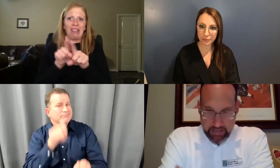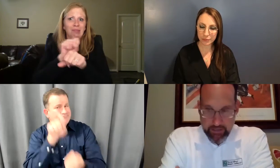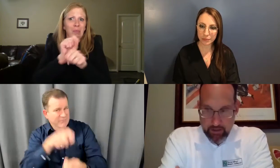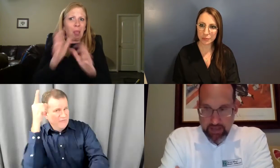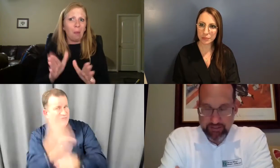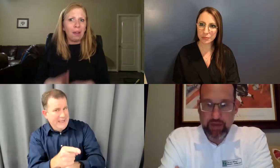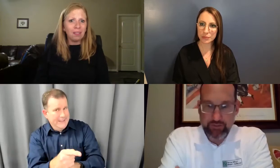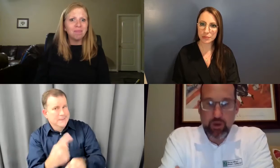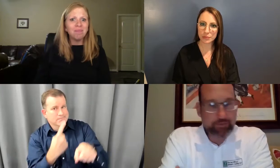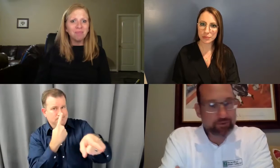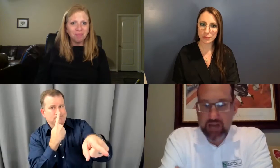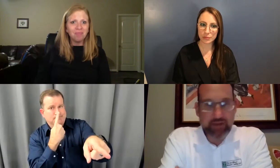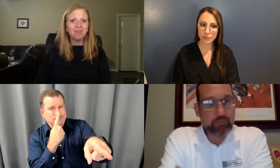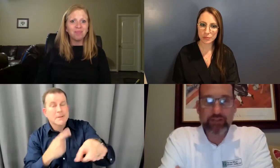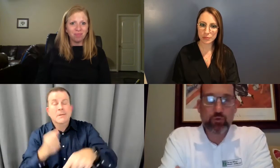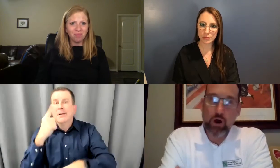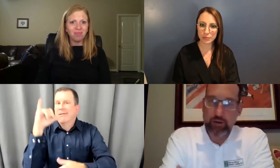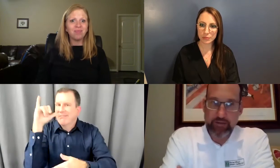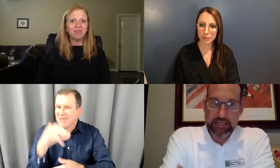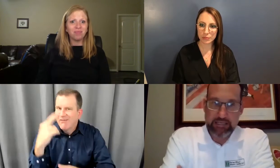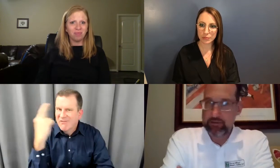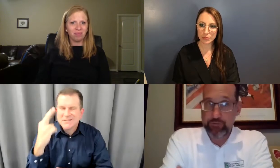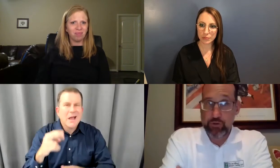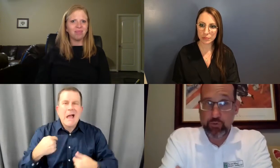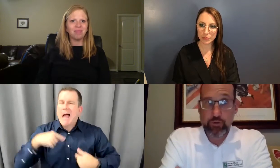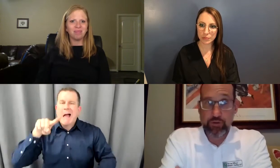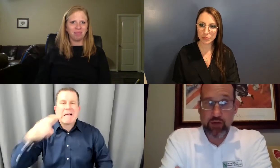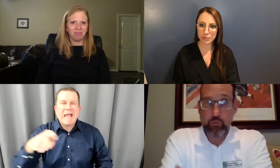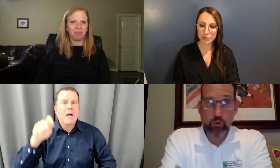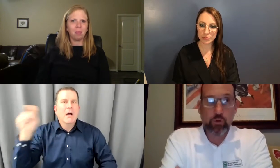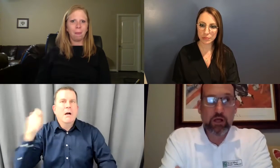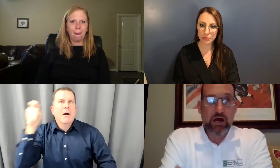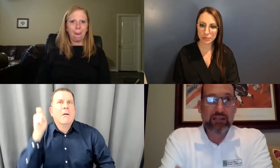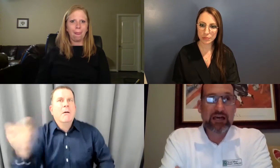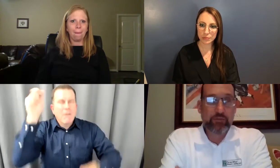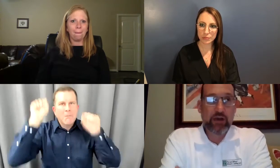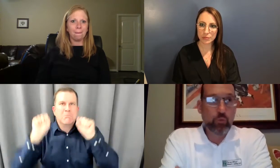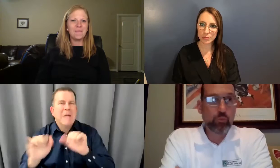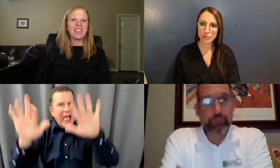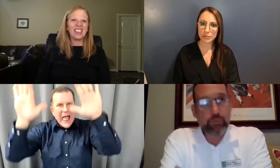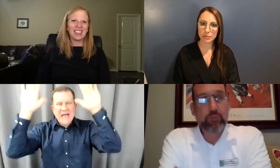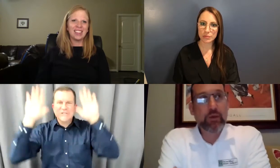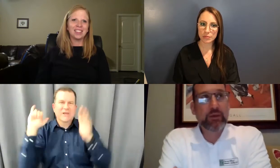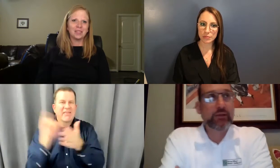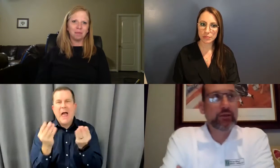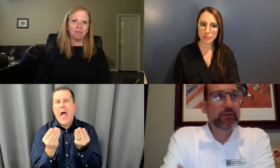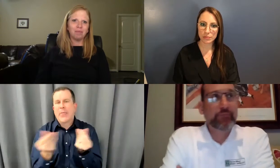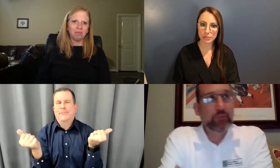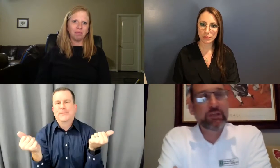And so that's why there's not a magic wand that I can give you that will be your Trump card